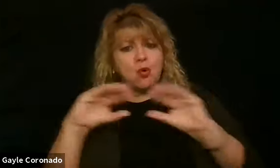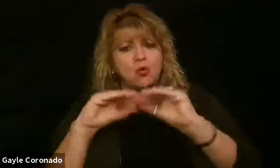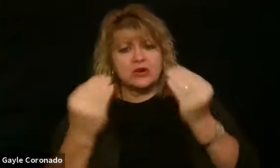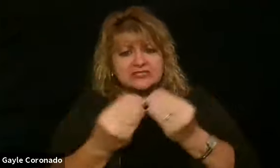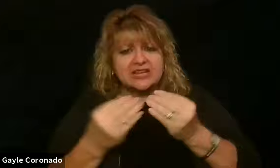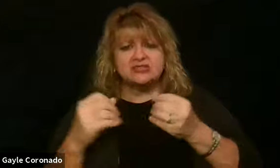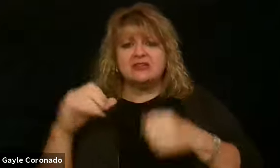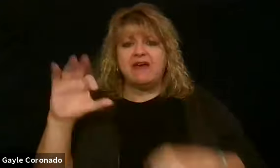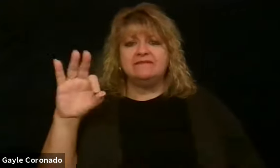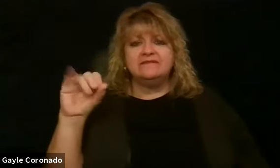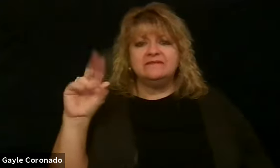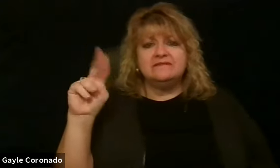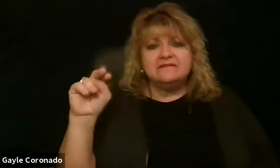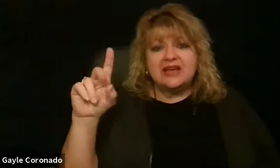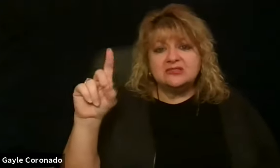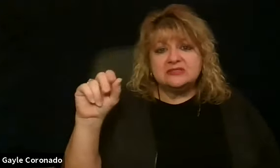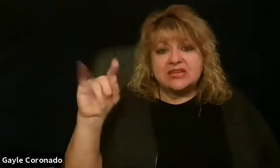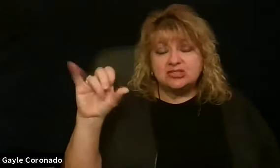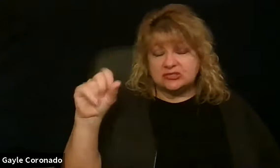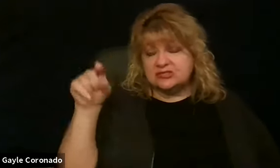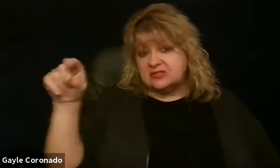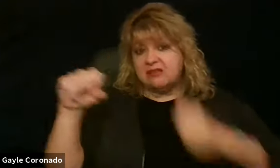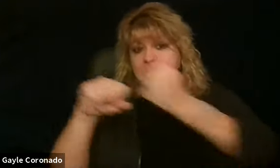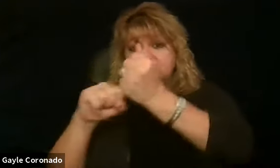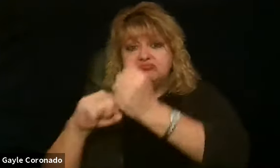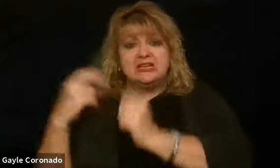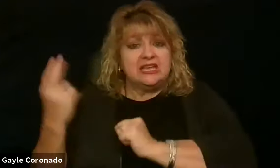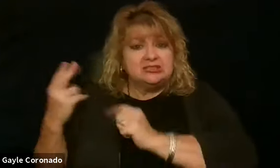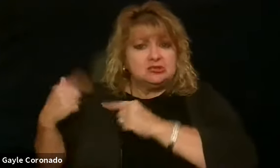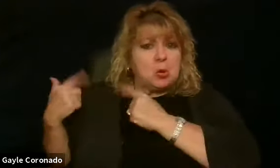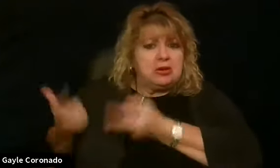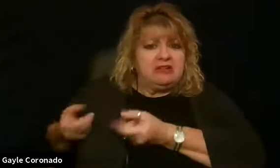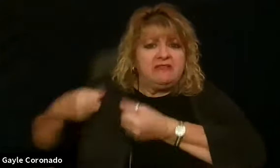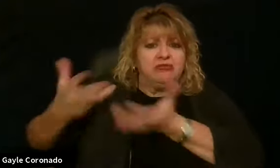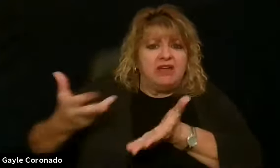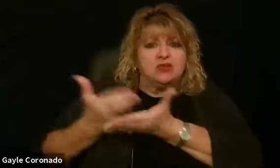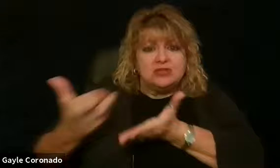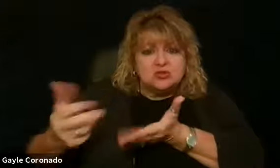Historically that provides resources and support.